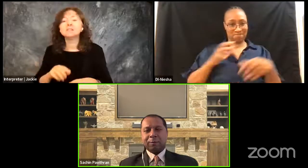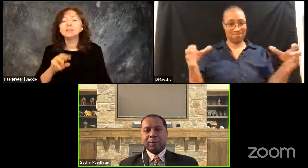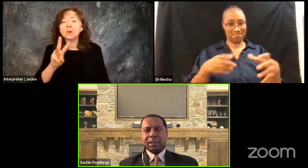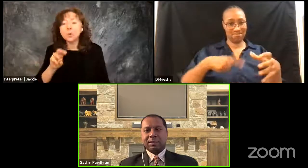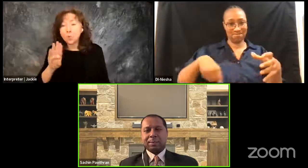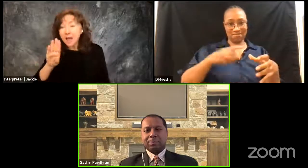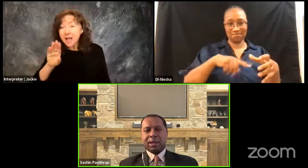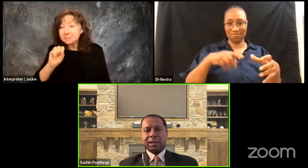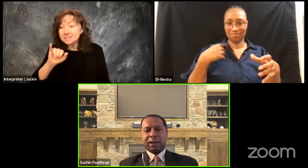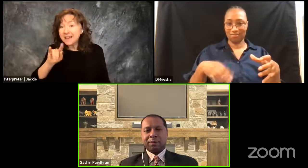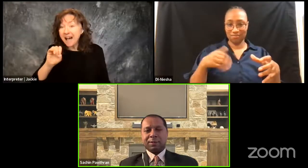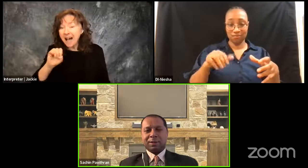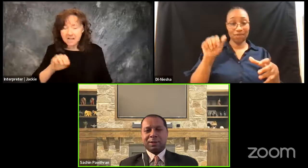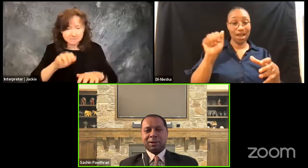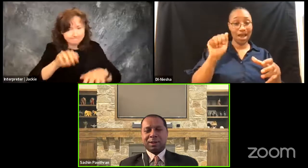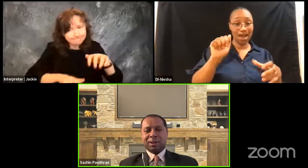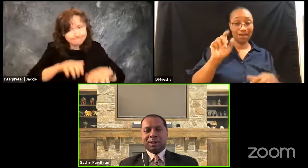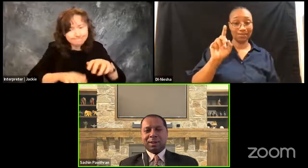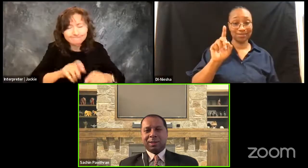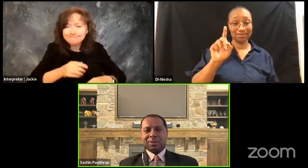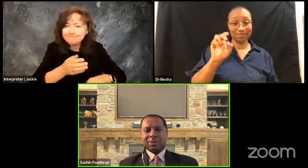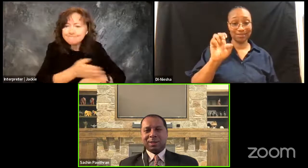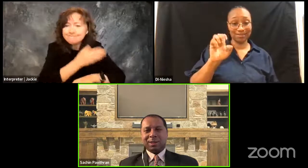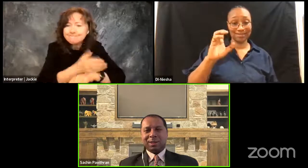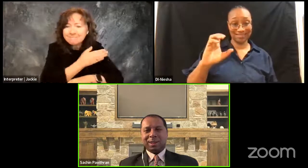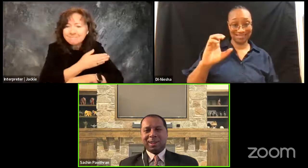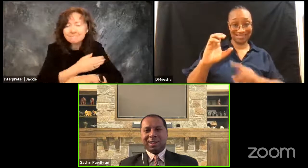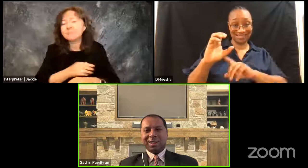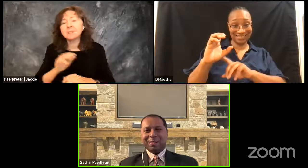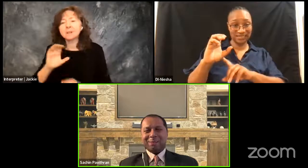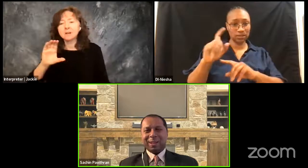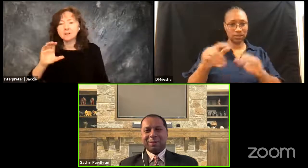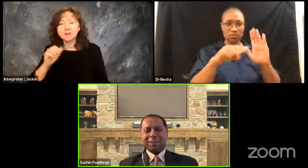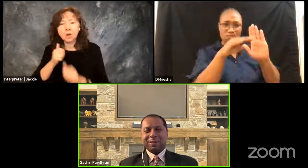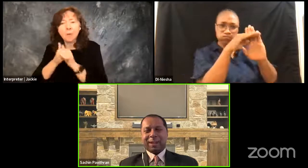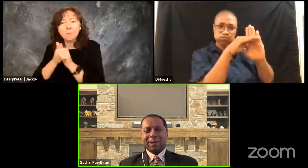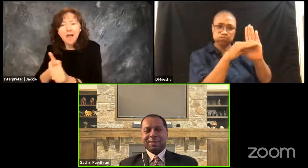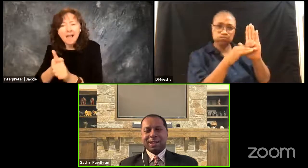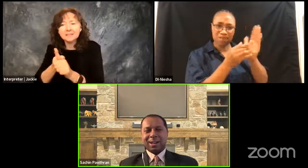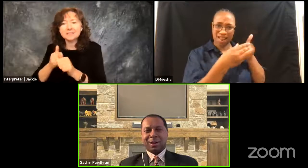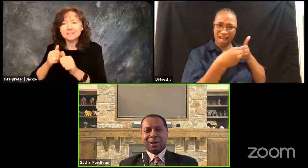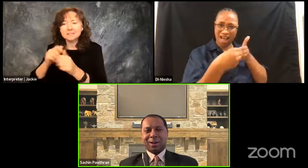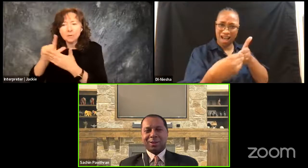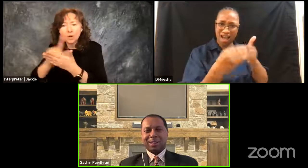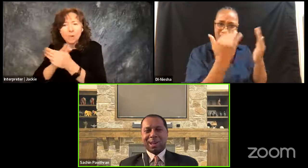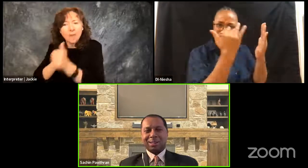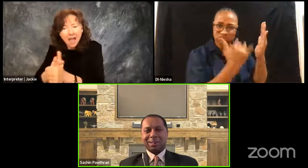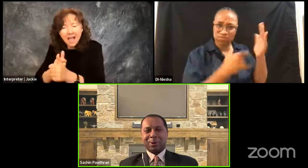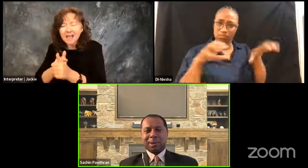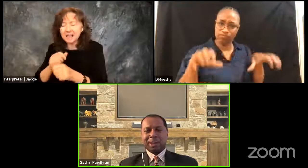he worked as a compliance officer, he's -- Dave has done it all at the Access Board.